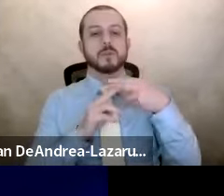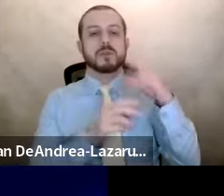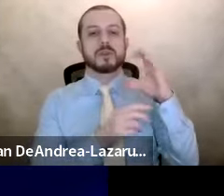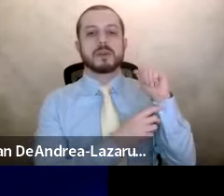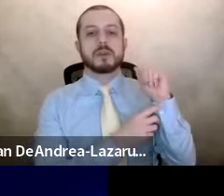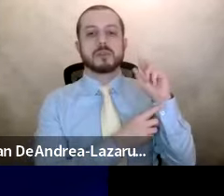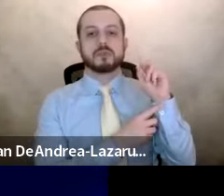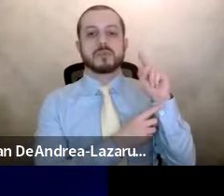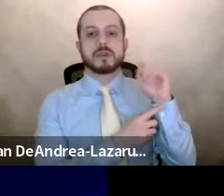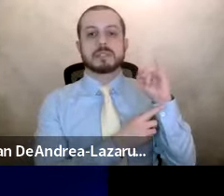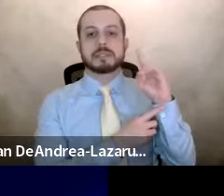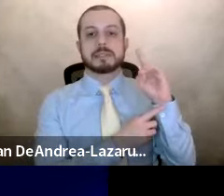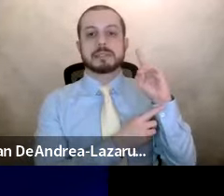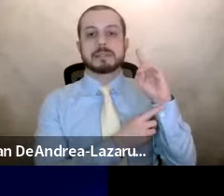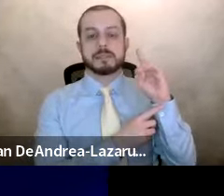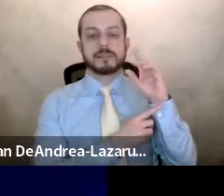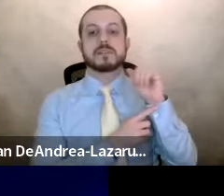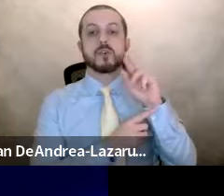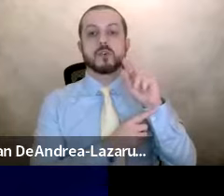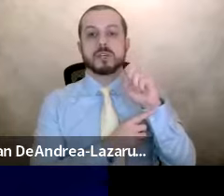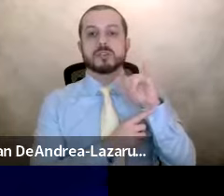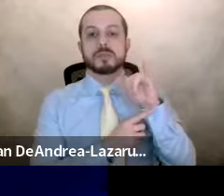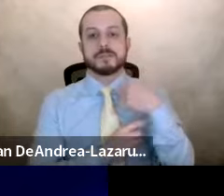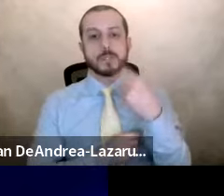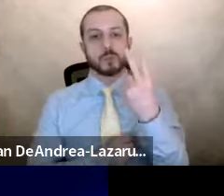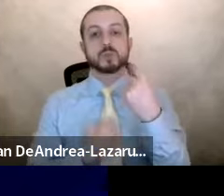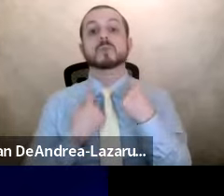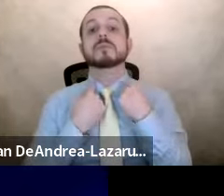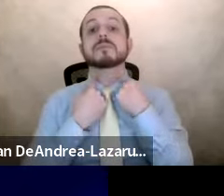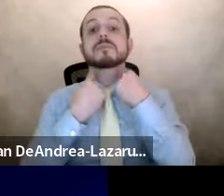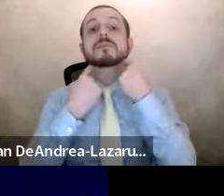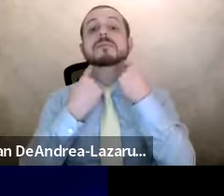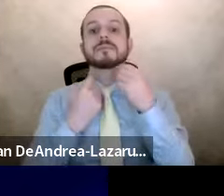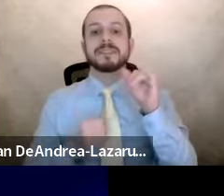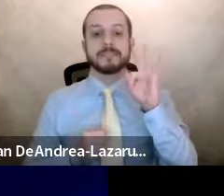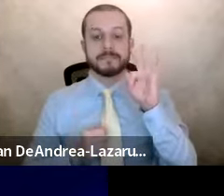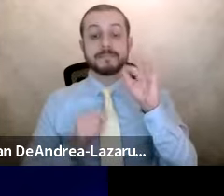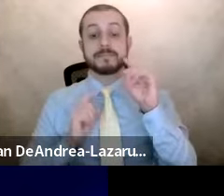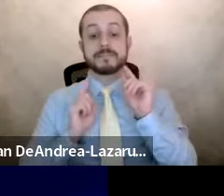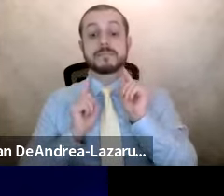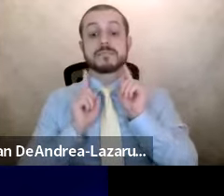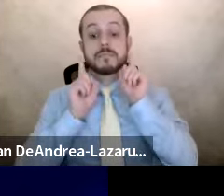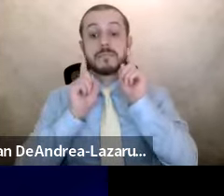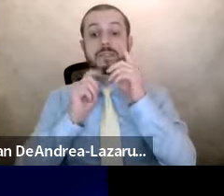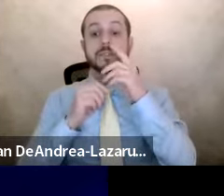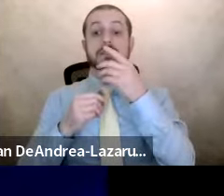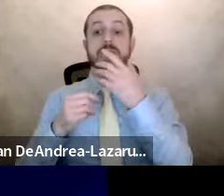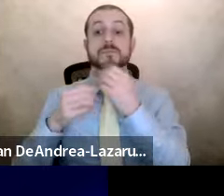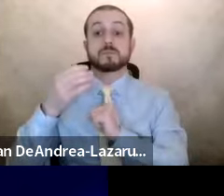The second type of stroke are called eschemic. This is not an active bleed, but rather, the lack thereof. If there's a blood vessel that's occluded or clotted or can't allow blood flow through it, the tissue surrounding that vessel is not going to get oxygen, and those tissues will die.